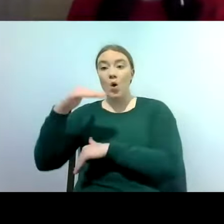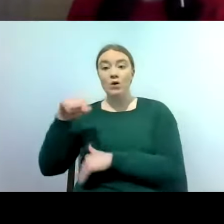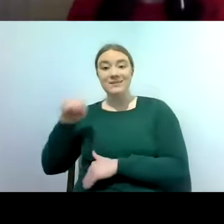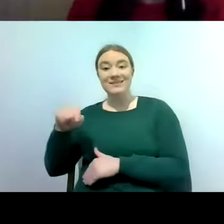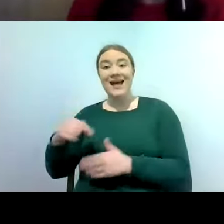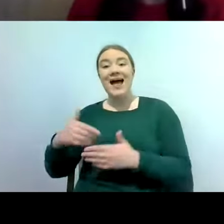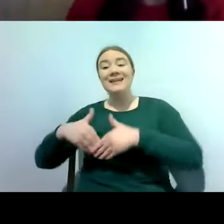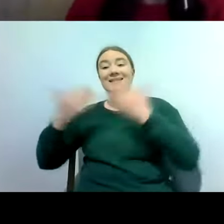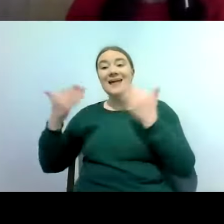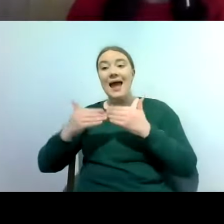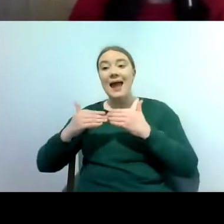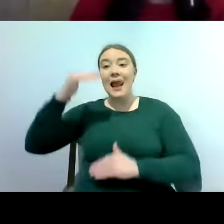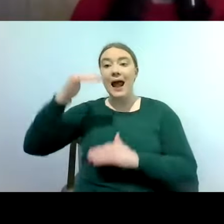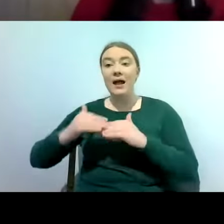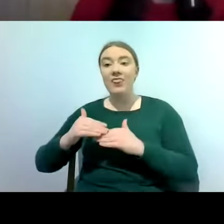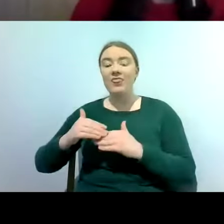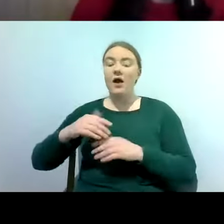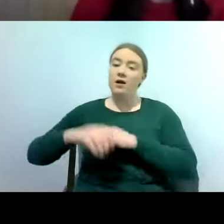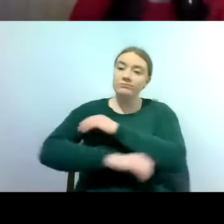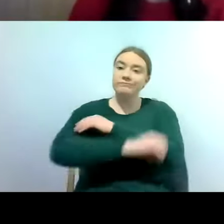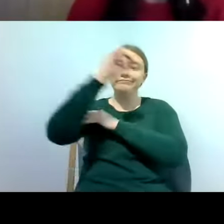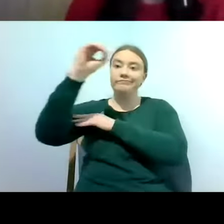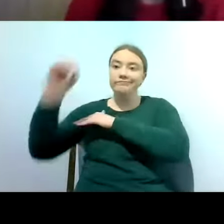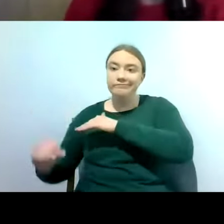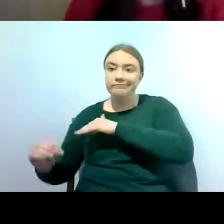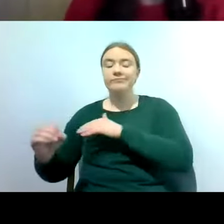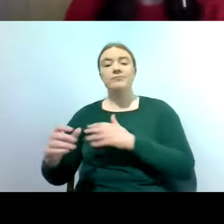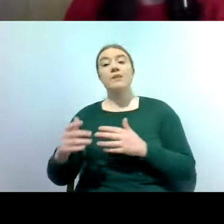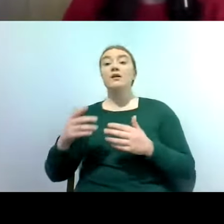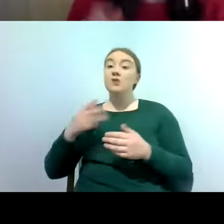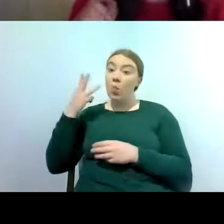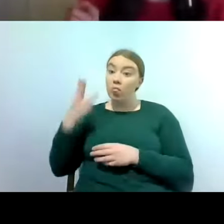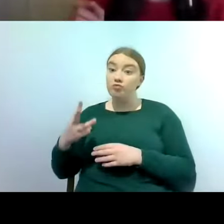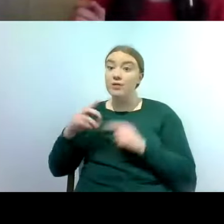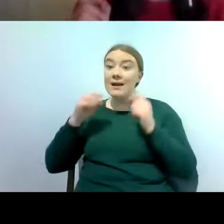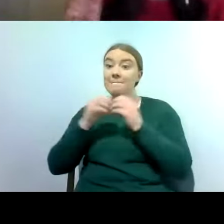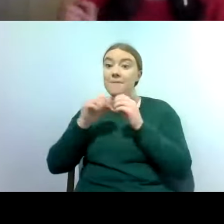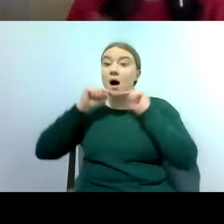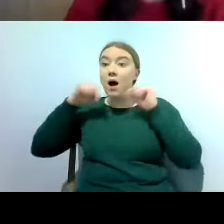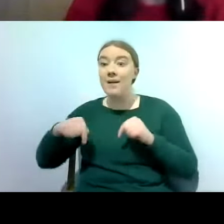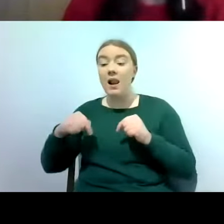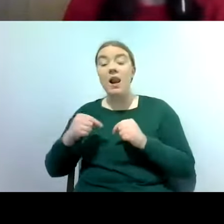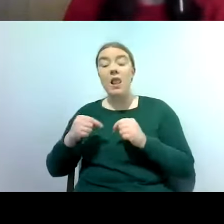of year so all three barbel ascended towards the end of march and the beginning of april